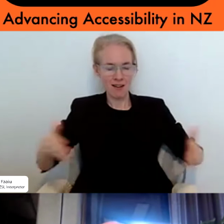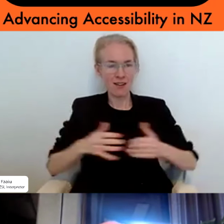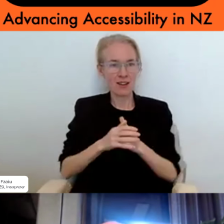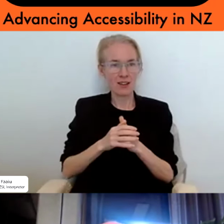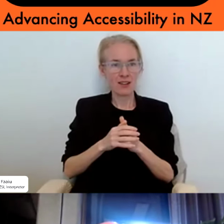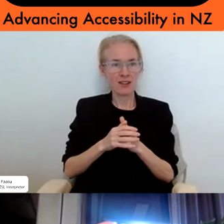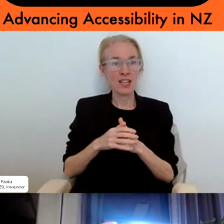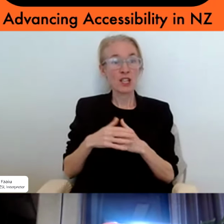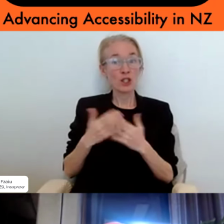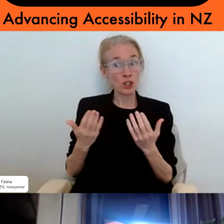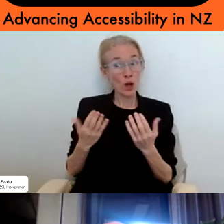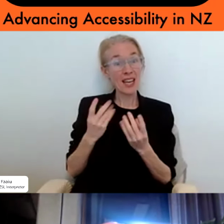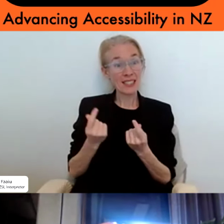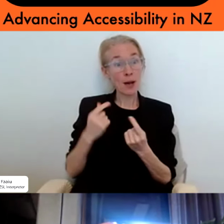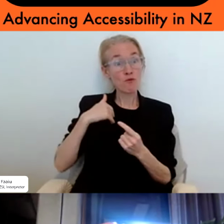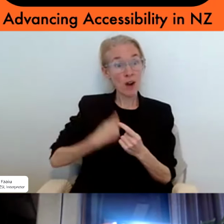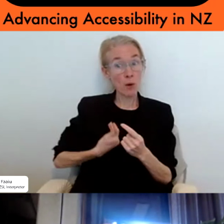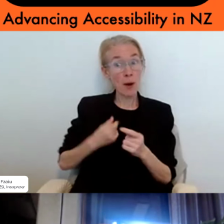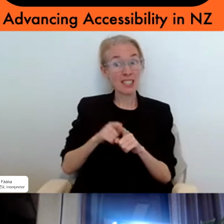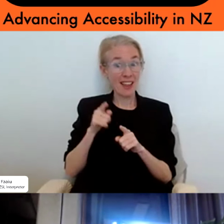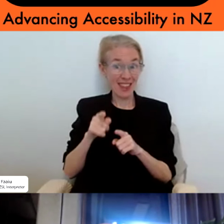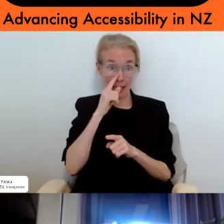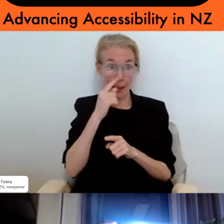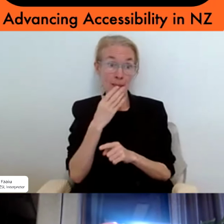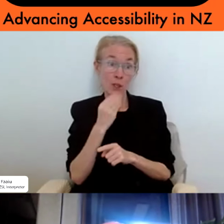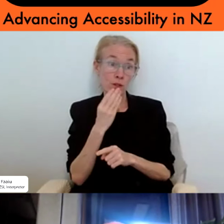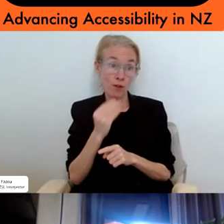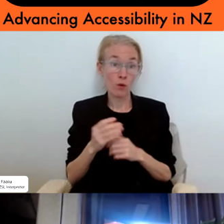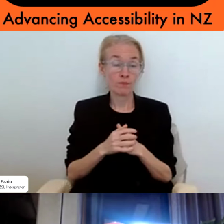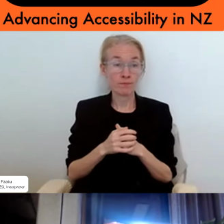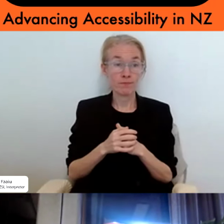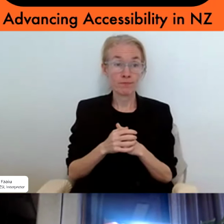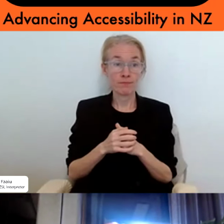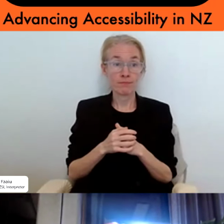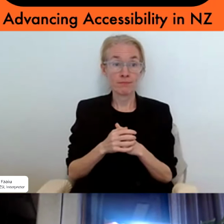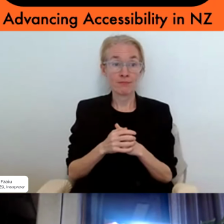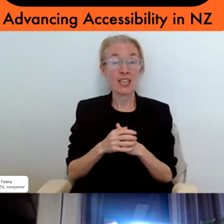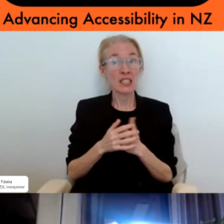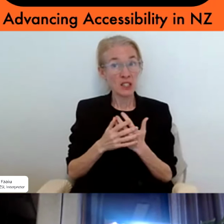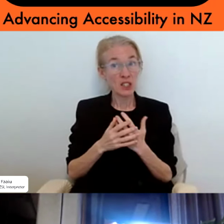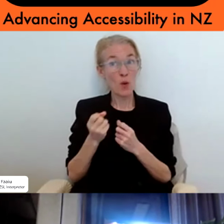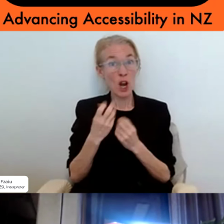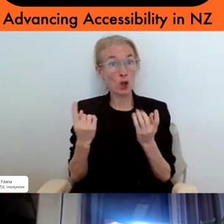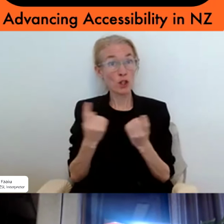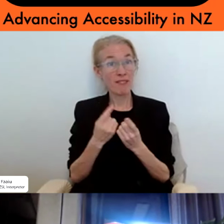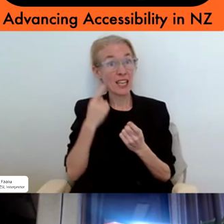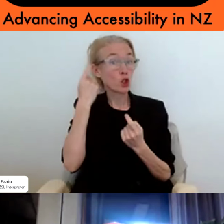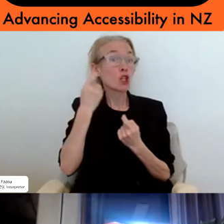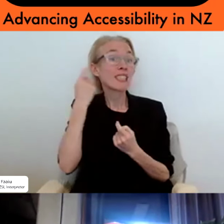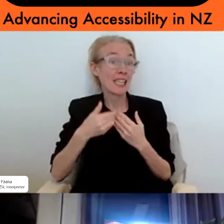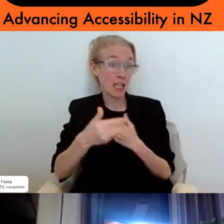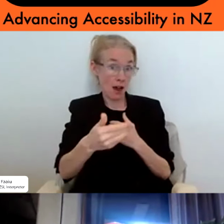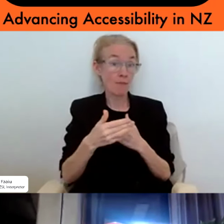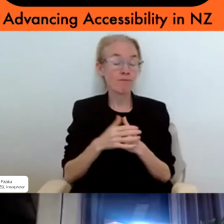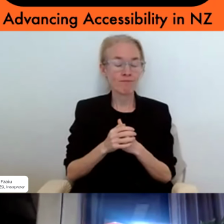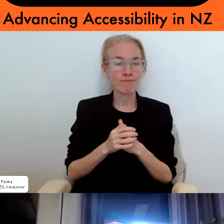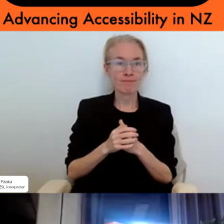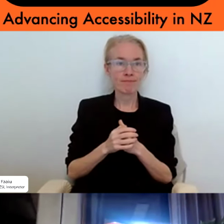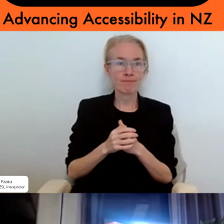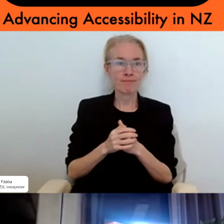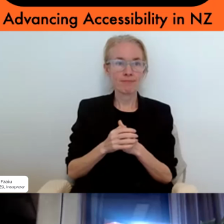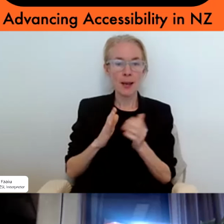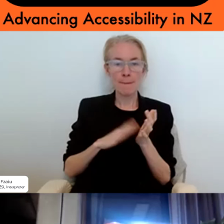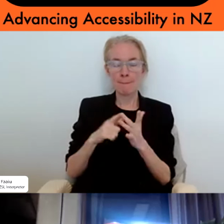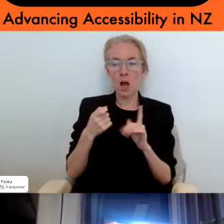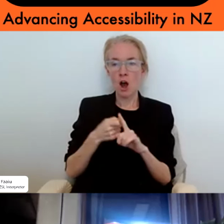done like that. So yeah, lots to think about. Great, Steve. Helen.